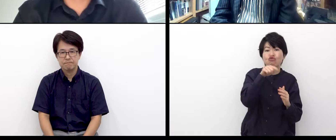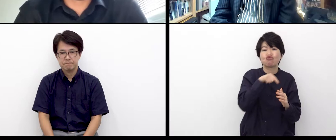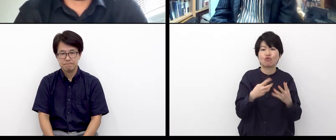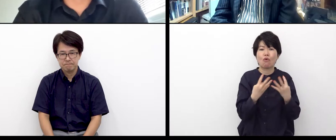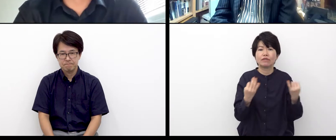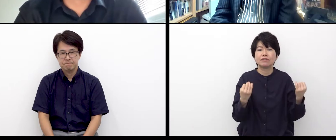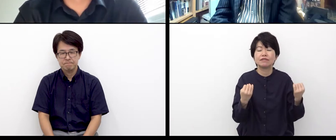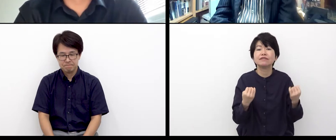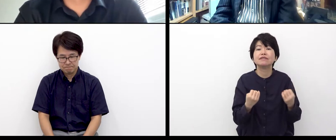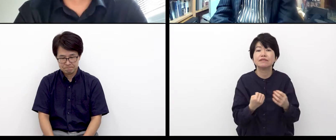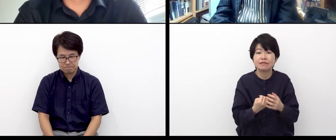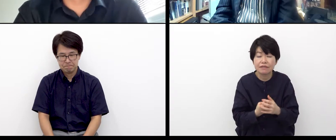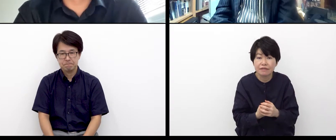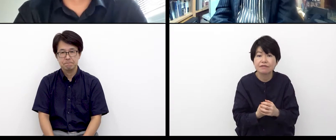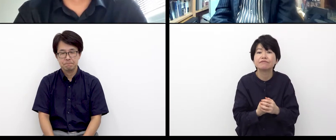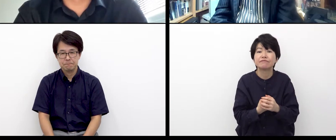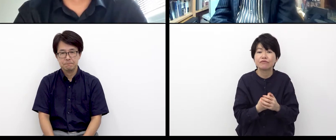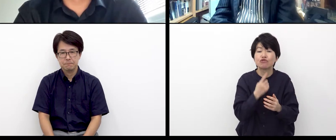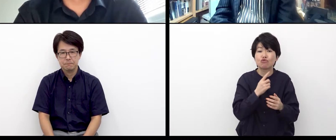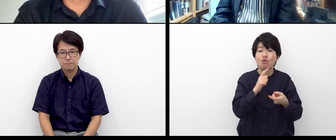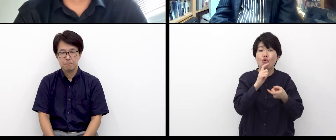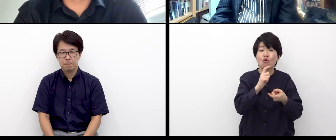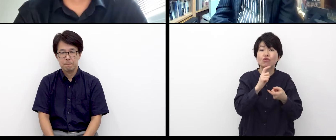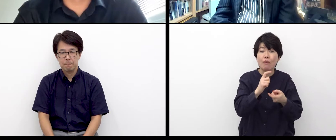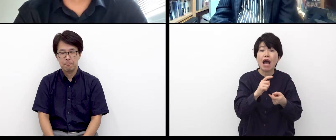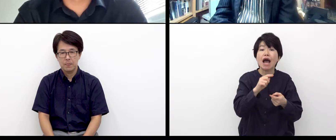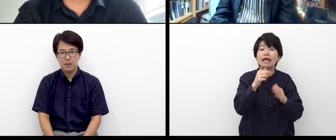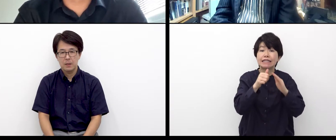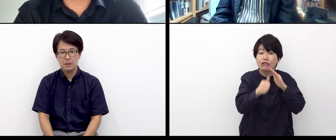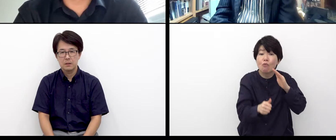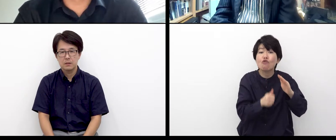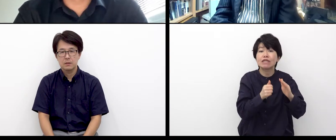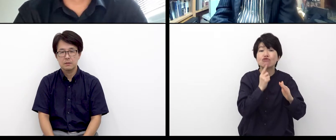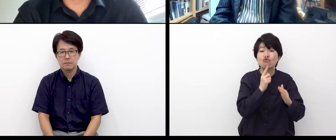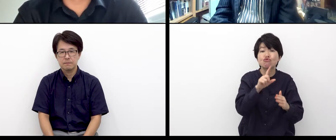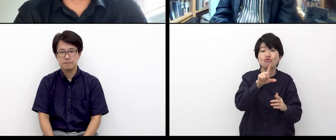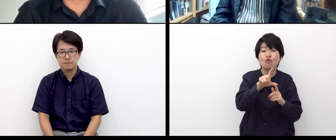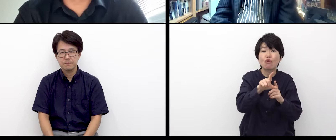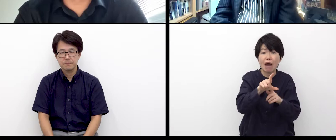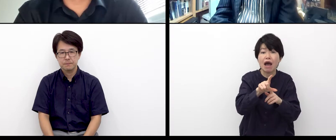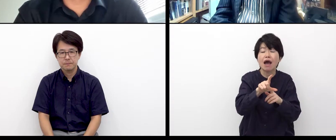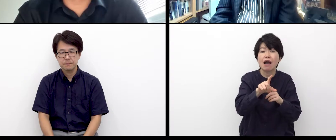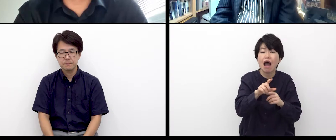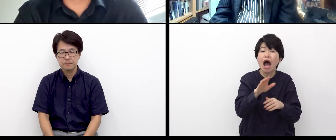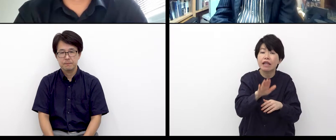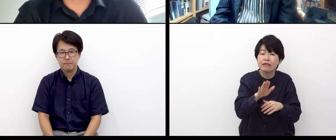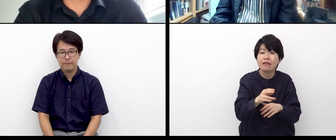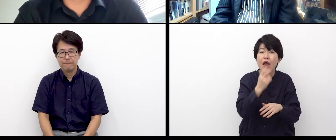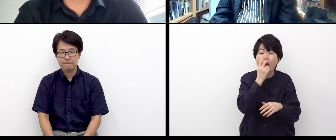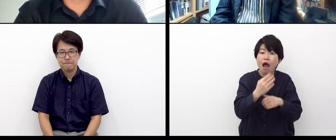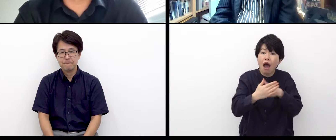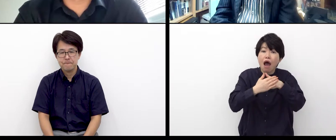Of course, some of them have been saved by this word. In the past when we don’t have this word “hikikomori”,